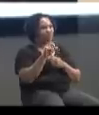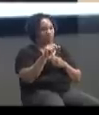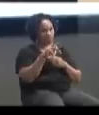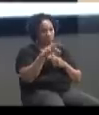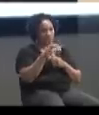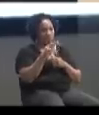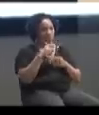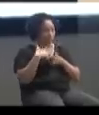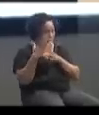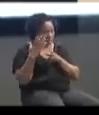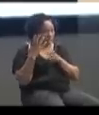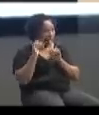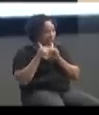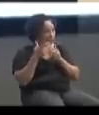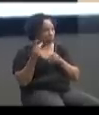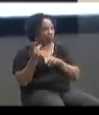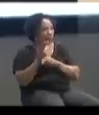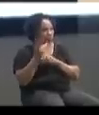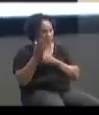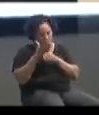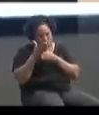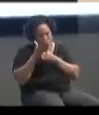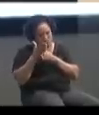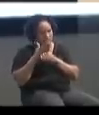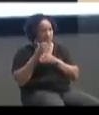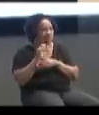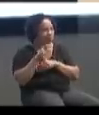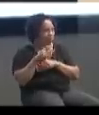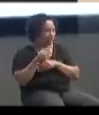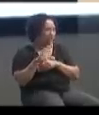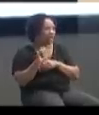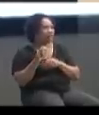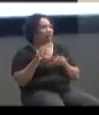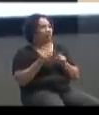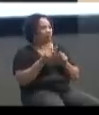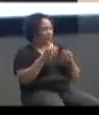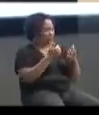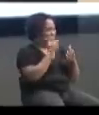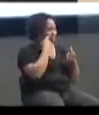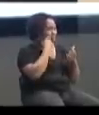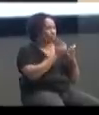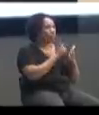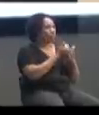SPACE, HOTELING, TEAMING AREAS AND MOBILE WORK. IN FACT, THE NEWLY RENOVATED MARTIN LUTHER KING FEDERAL